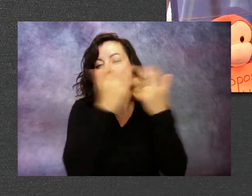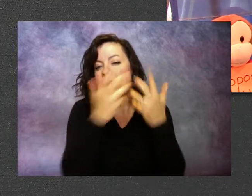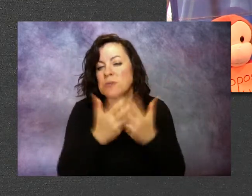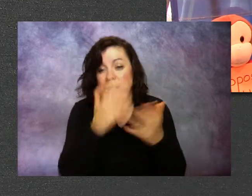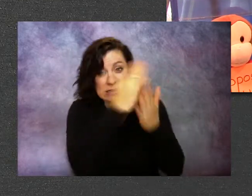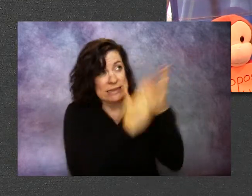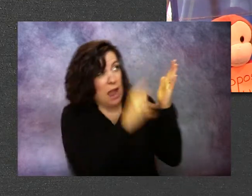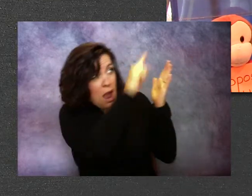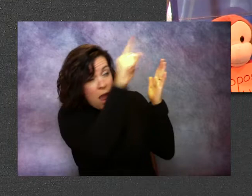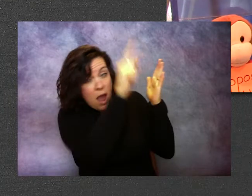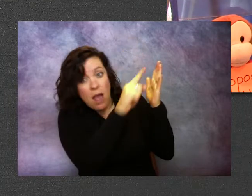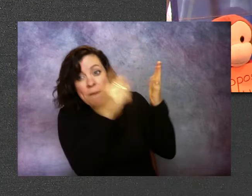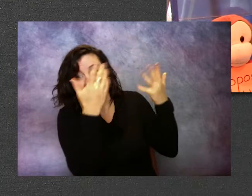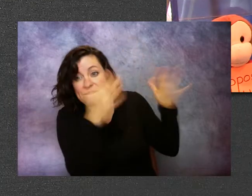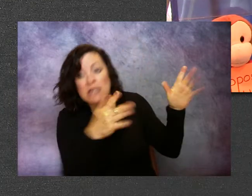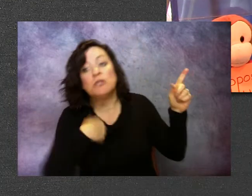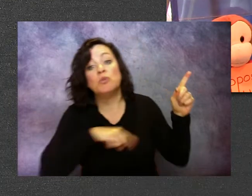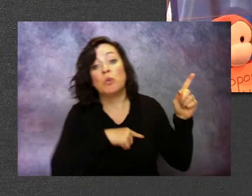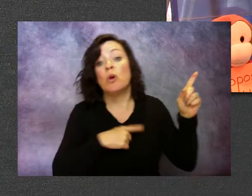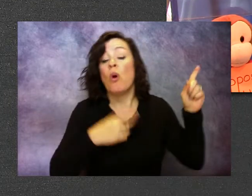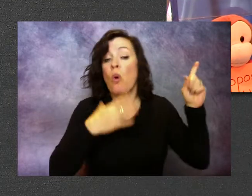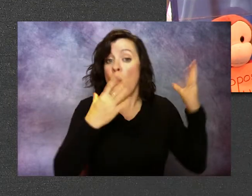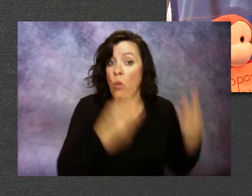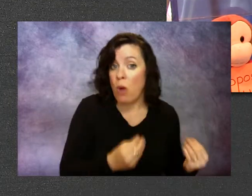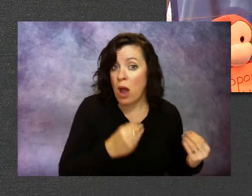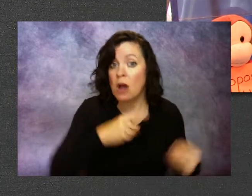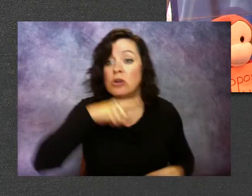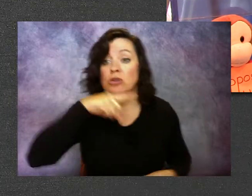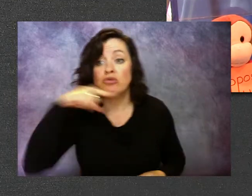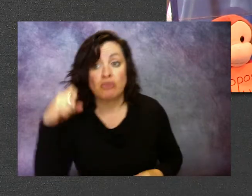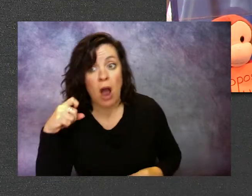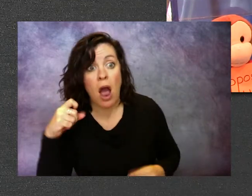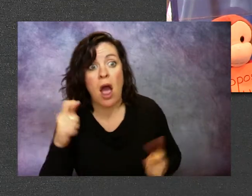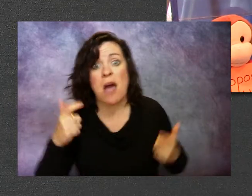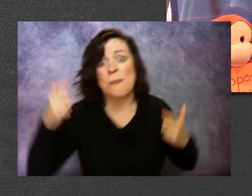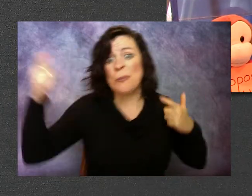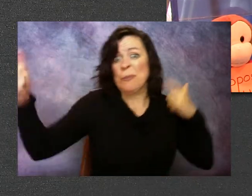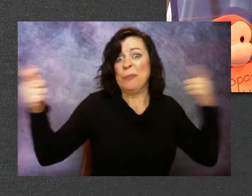We've done wet and dry, big and little, and go and stop.